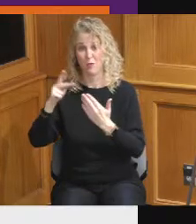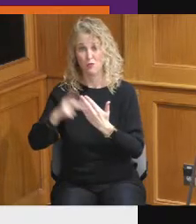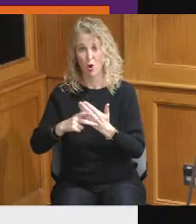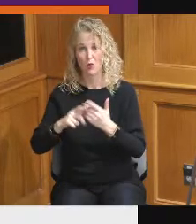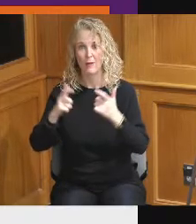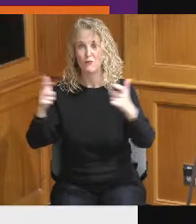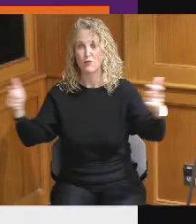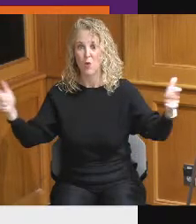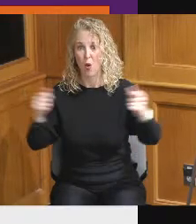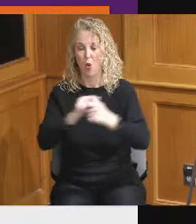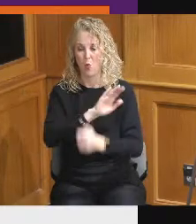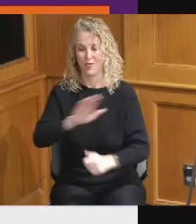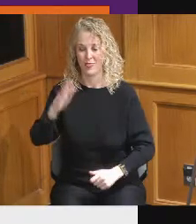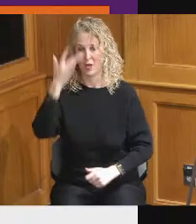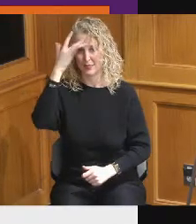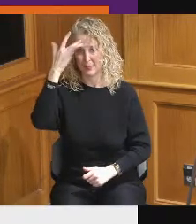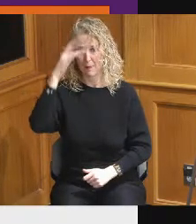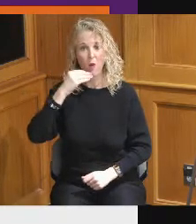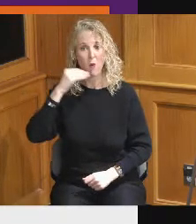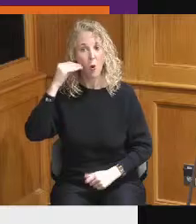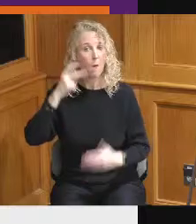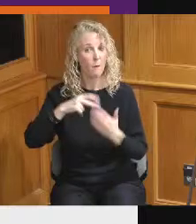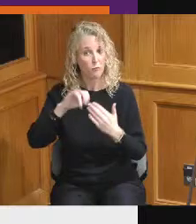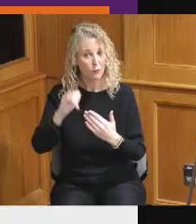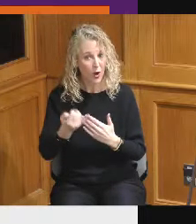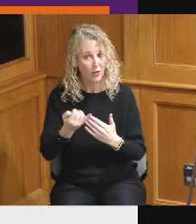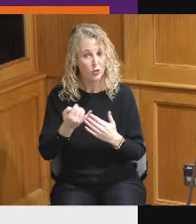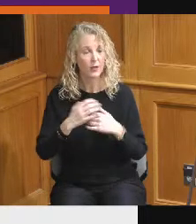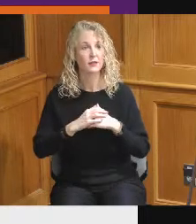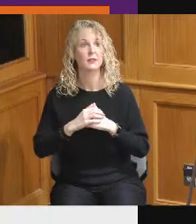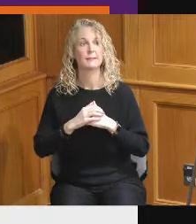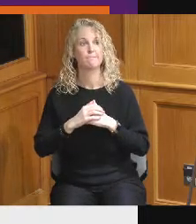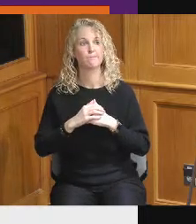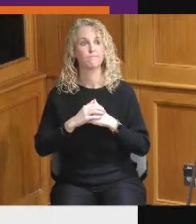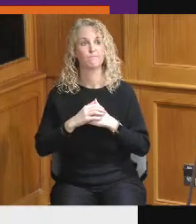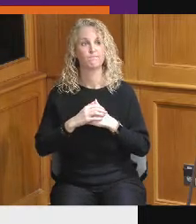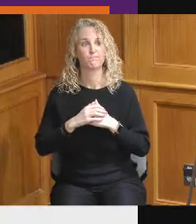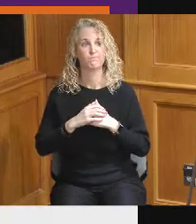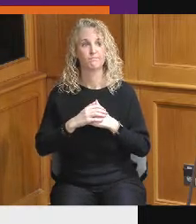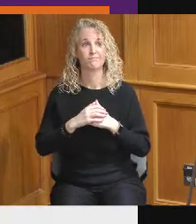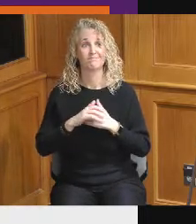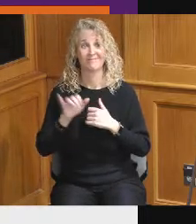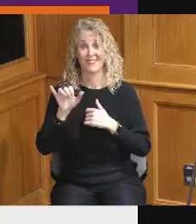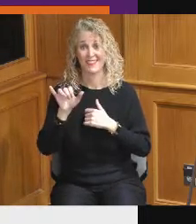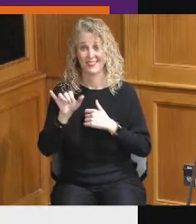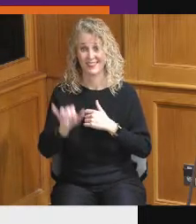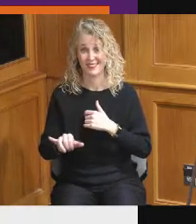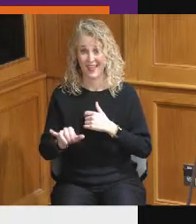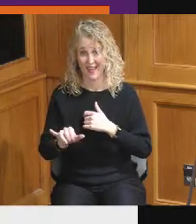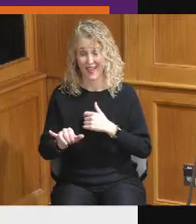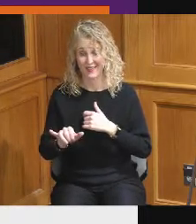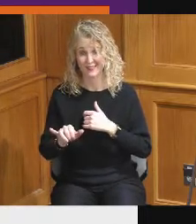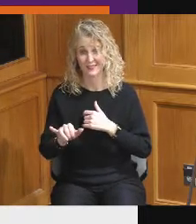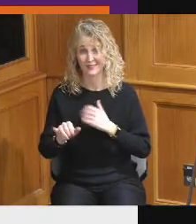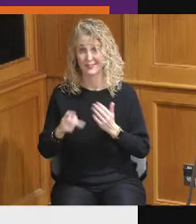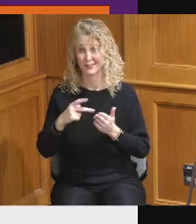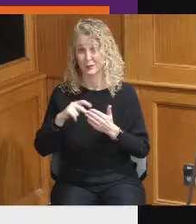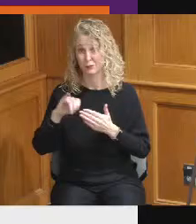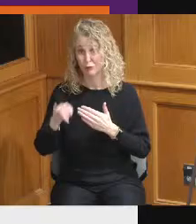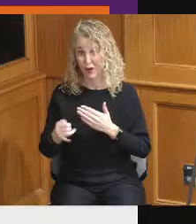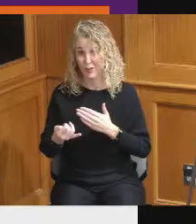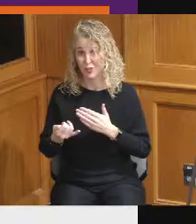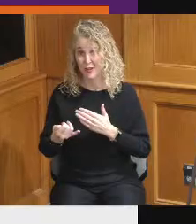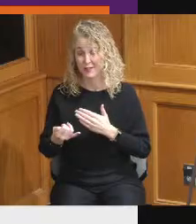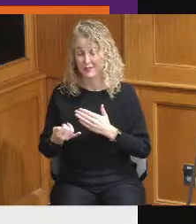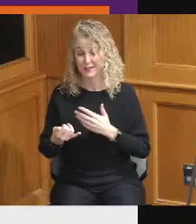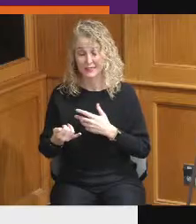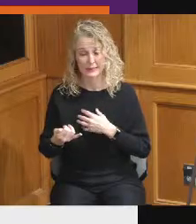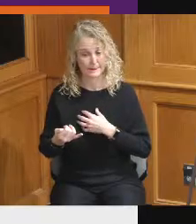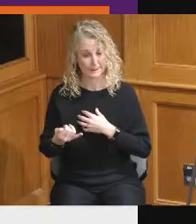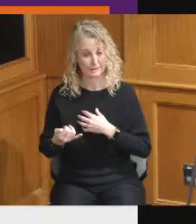Homes project I want to you know say that has been a that is it has and continues to be a deep